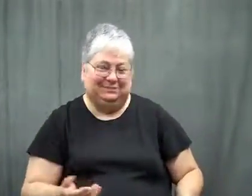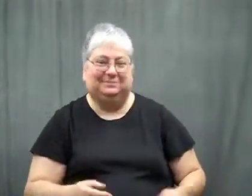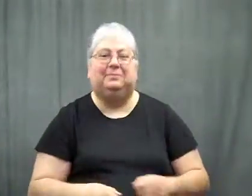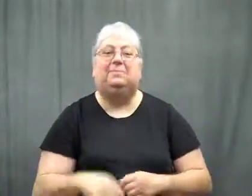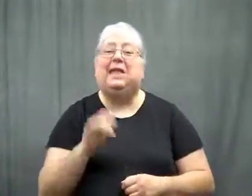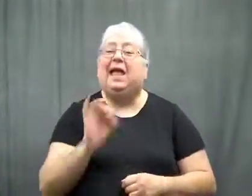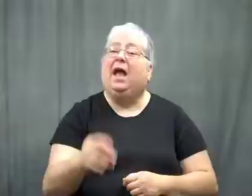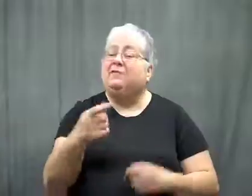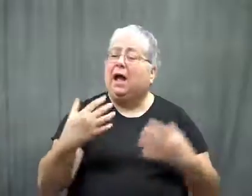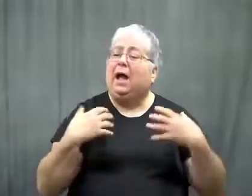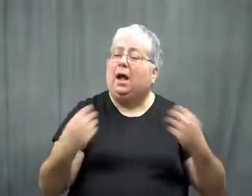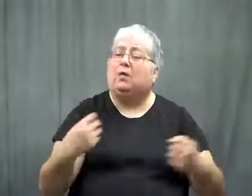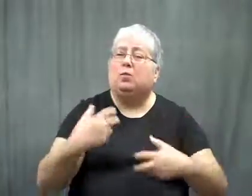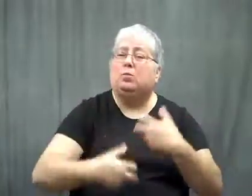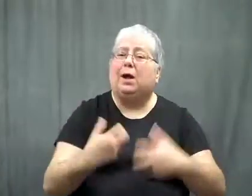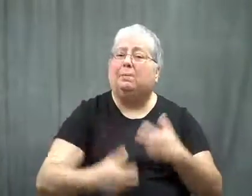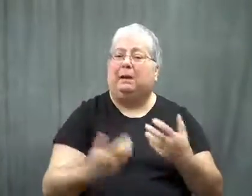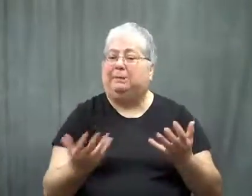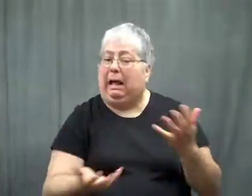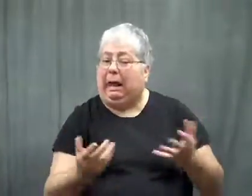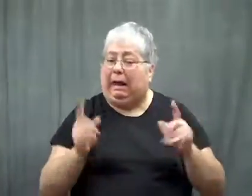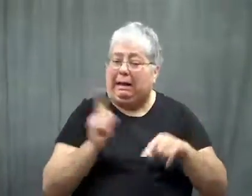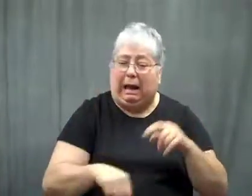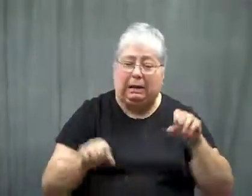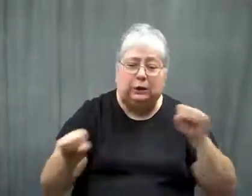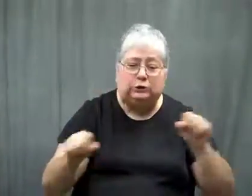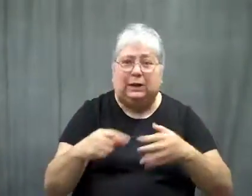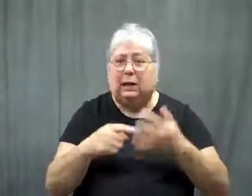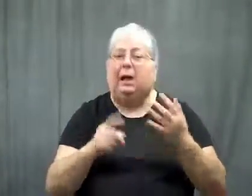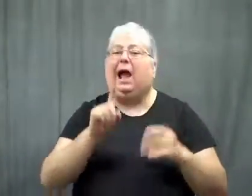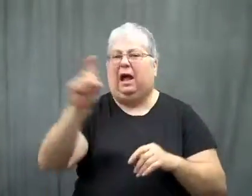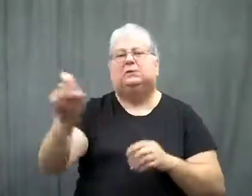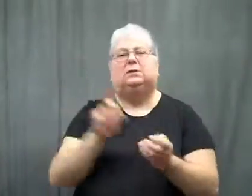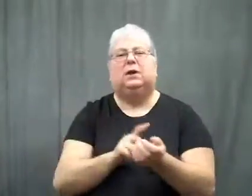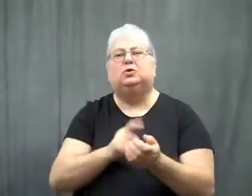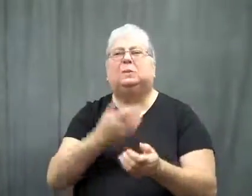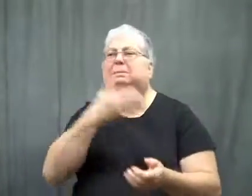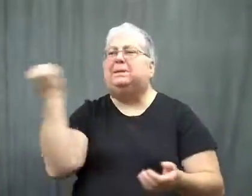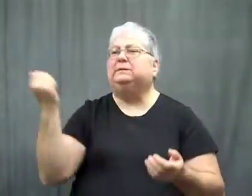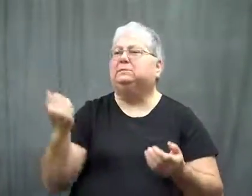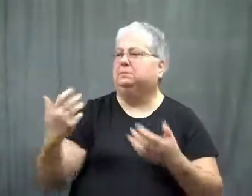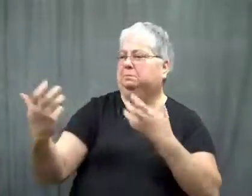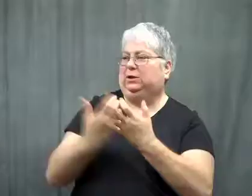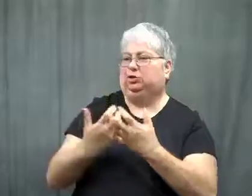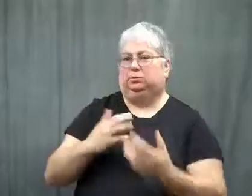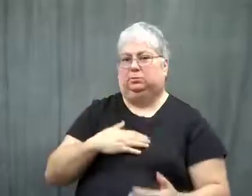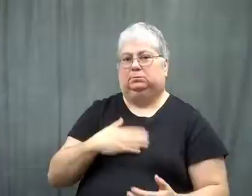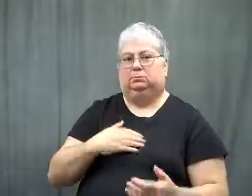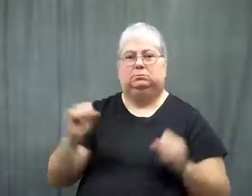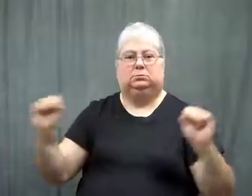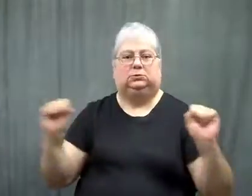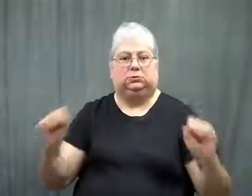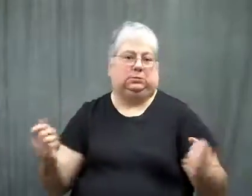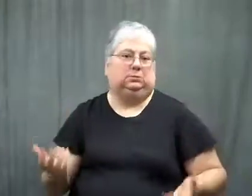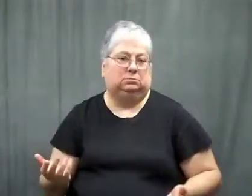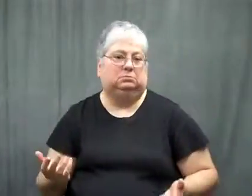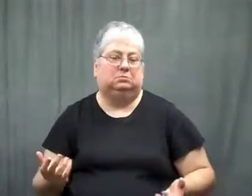If you have health problems, ask your doctor what exercises would fit your needs.